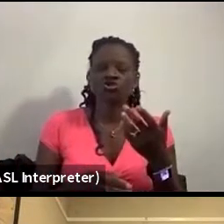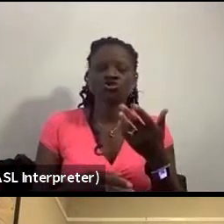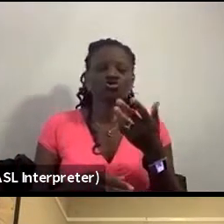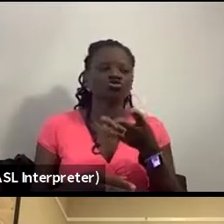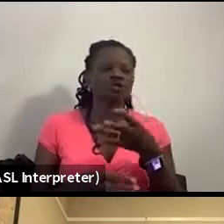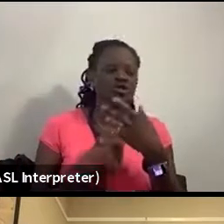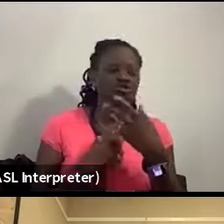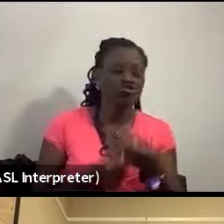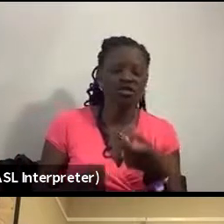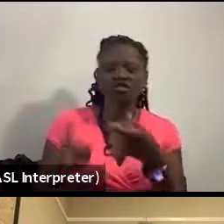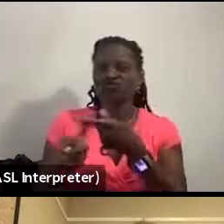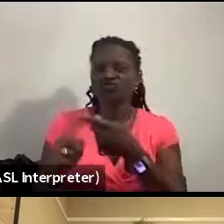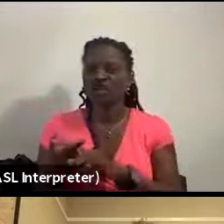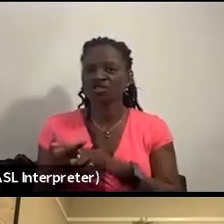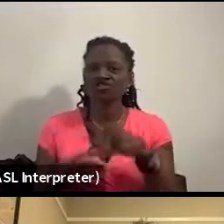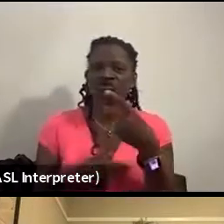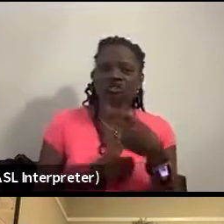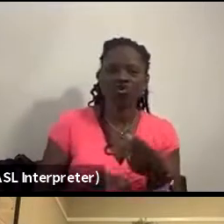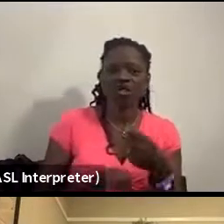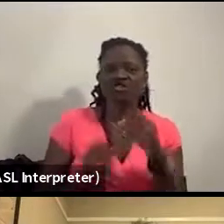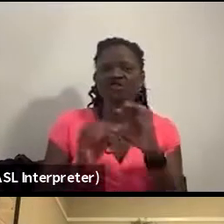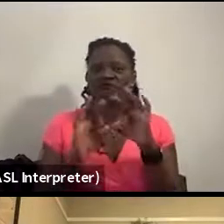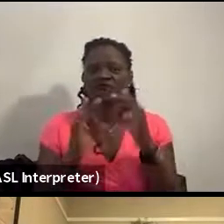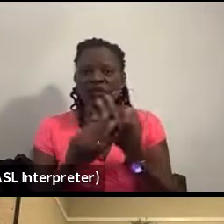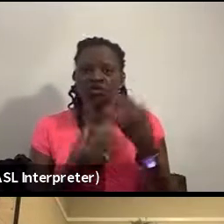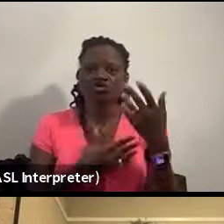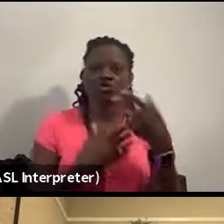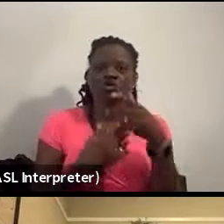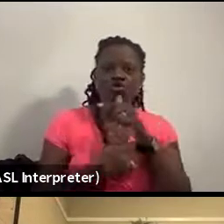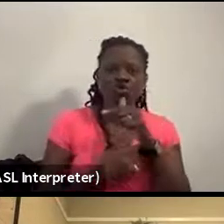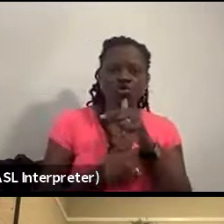So we also see that when people in the community are vaccinated and